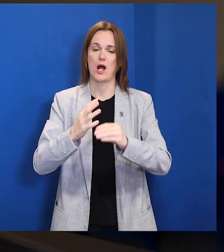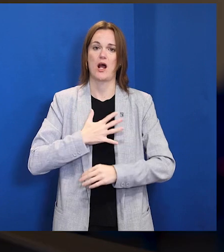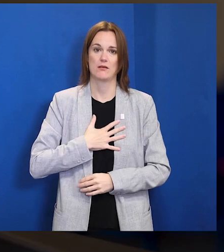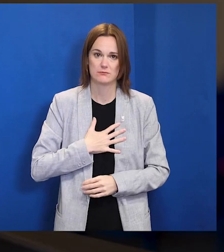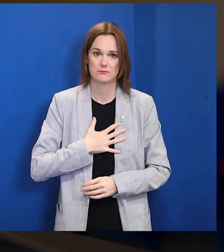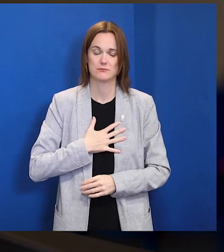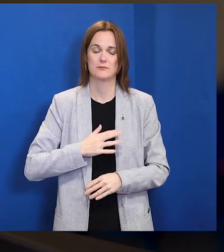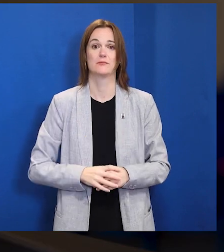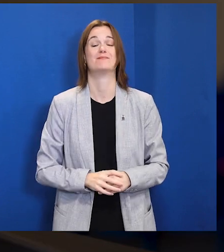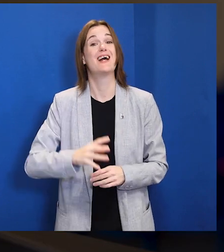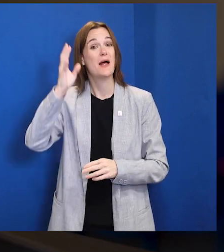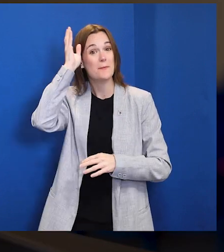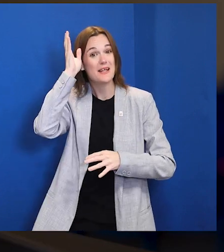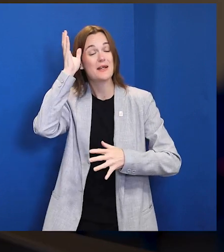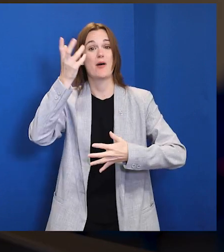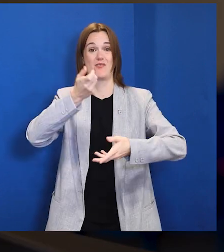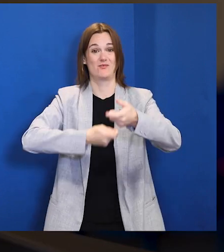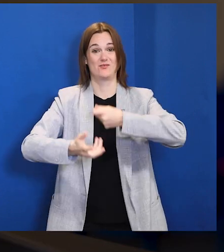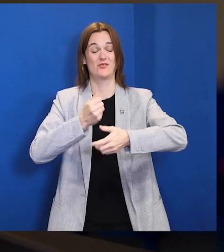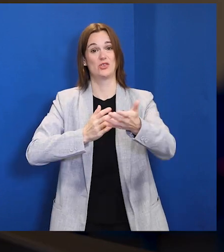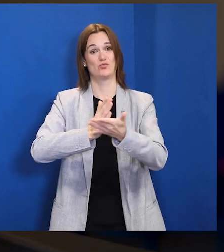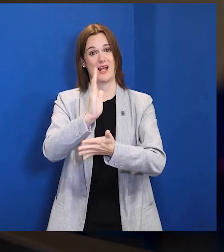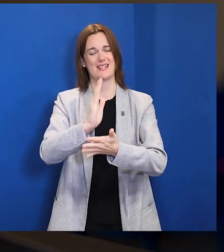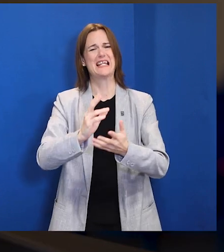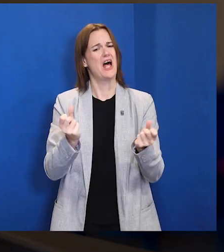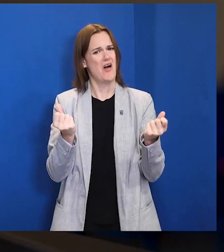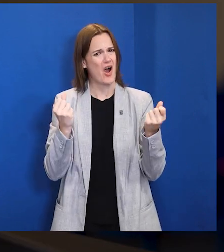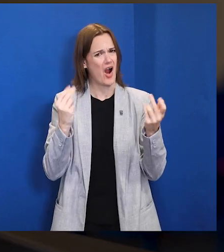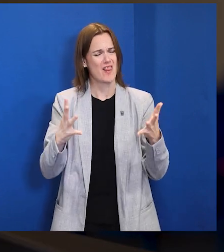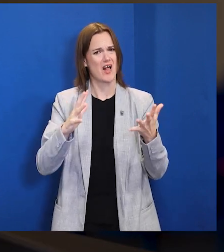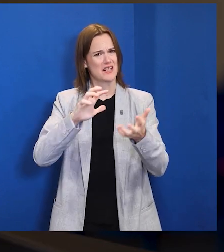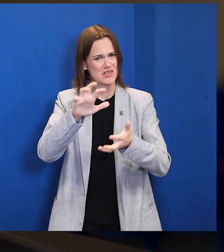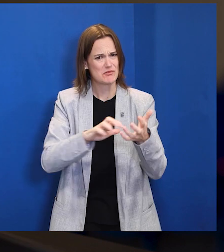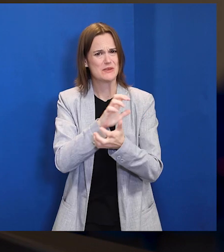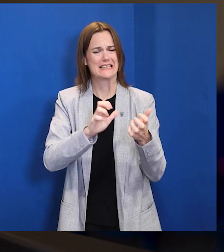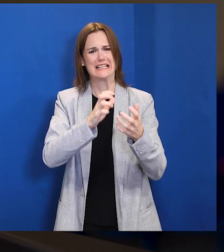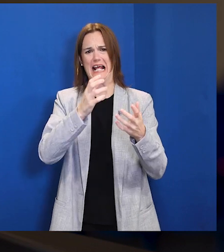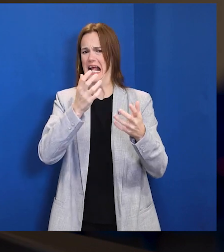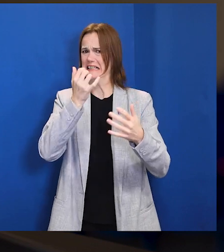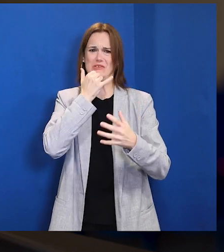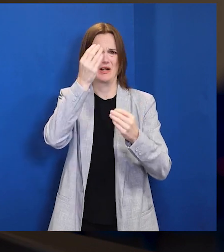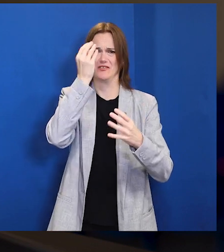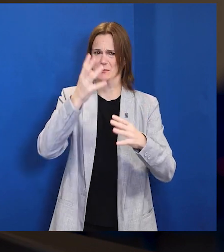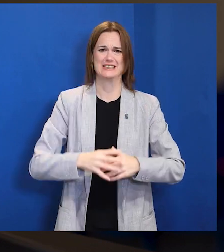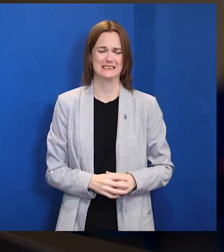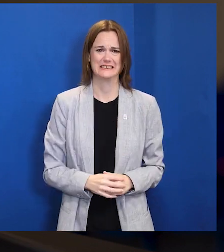Mi'kmaq fishing rights. There is a lot of confusion and misinformation around a situation in Nova Scotia